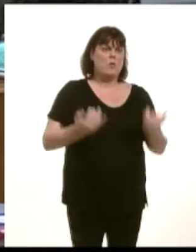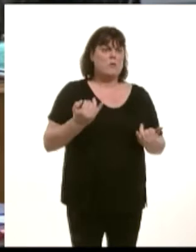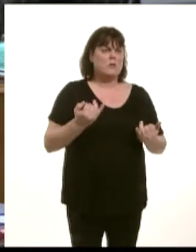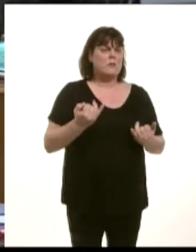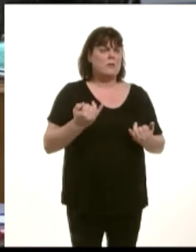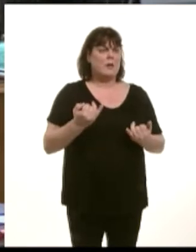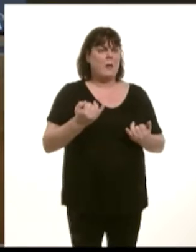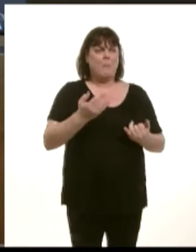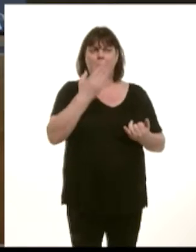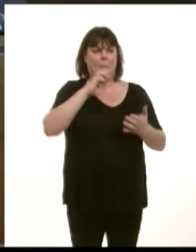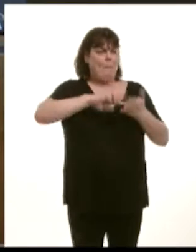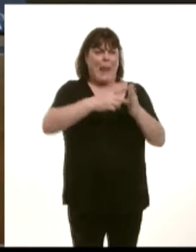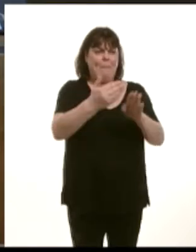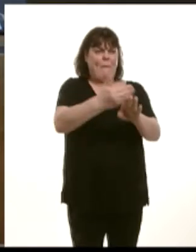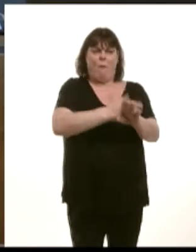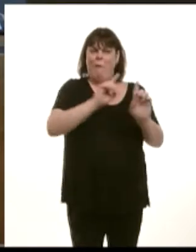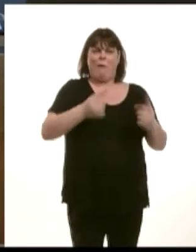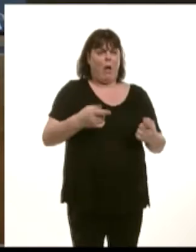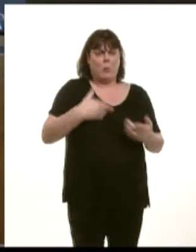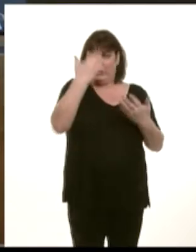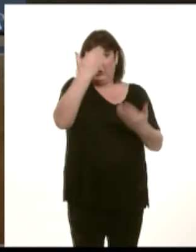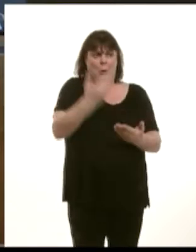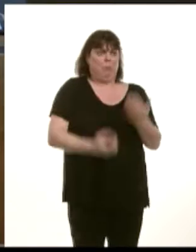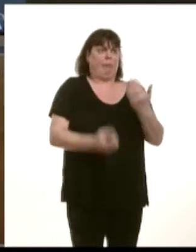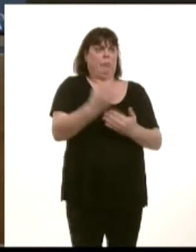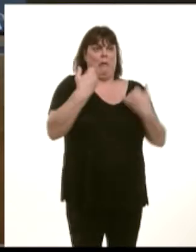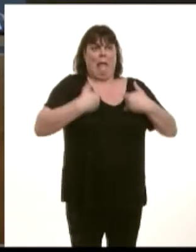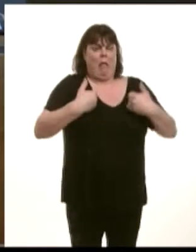Nevertheless, as I say, I would like to pay tribute to the staff who have dealt with those